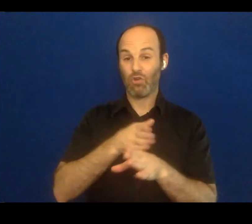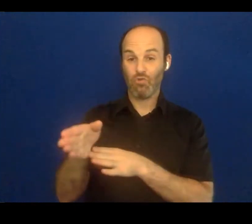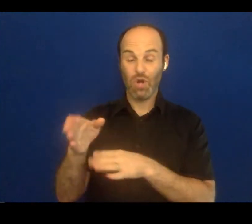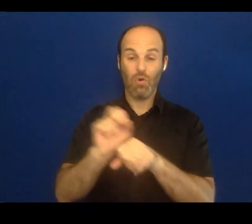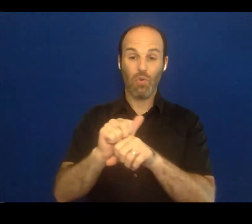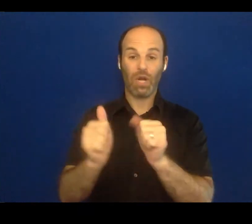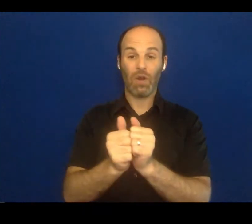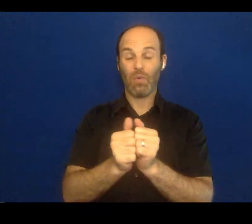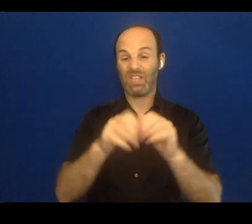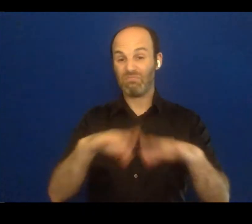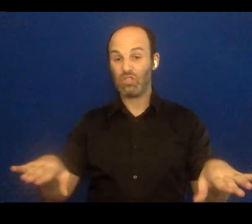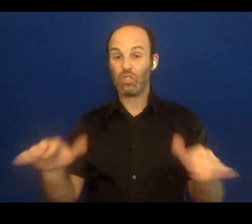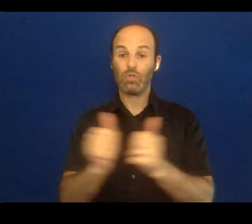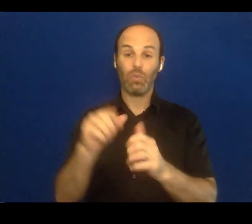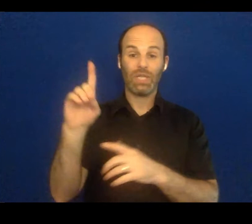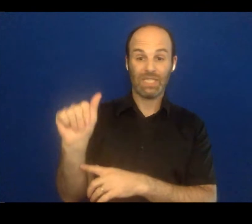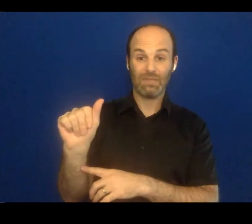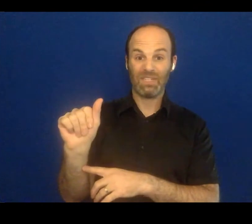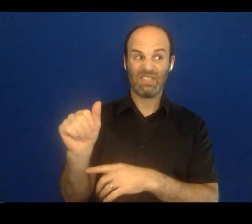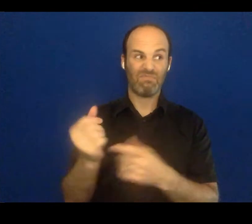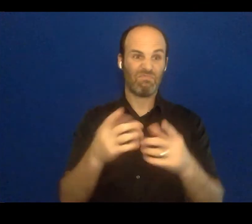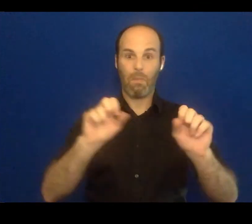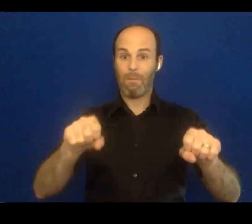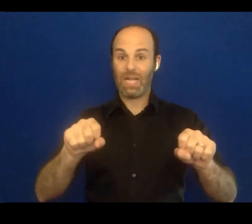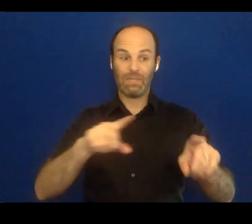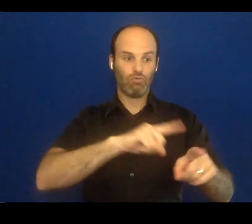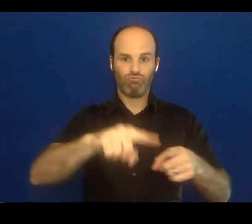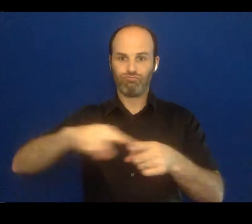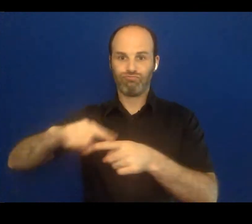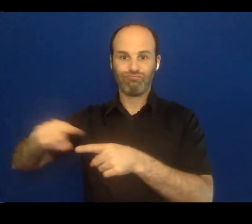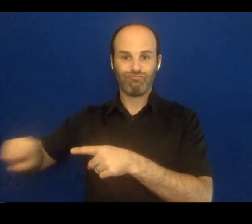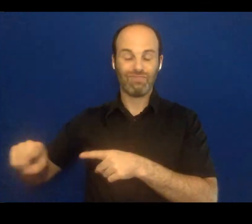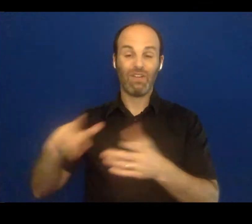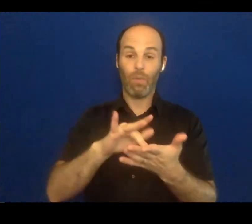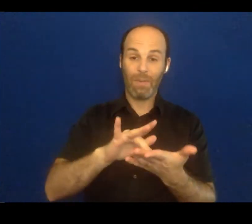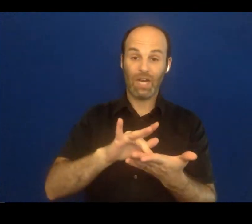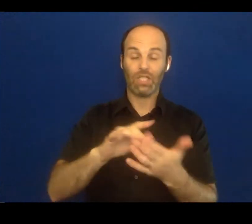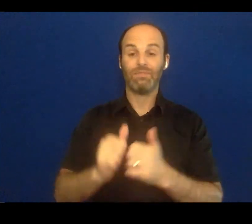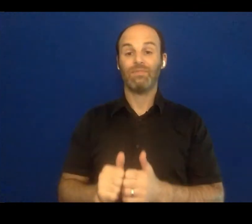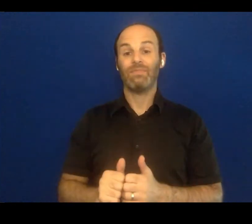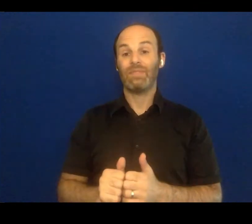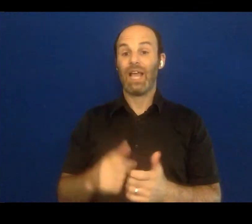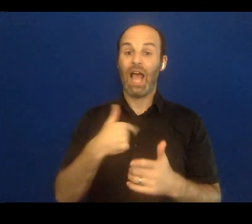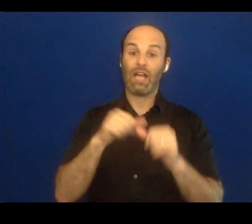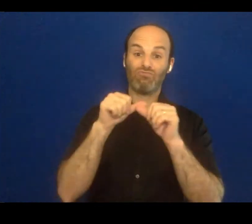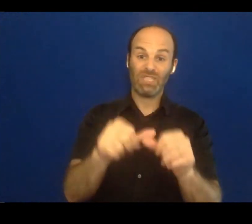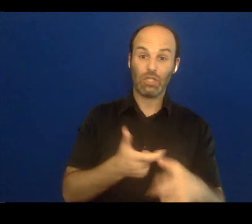DISABLED KIDS IN ONE OF THE AREAS OF MEDICINE AND WORK ON CONTINUING THE TRAINING AND